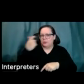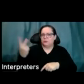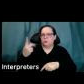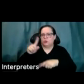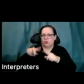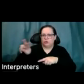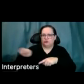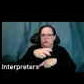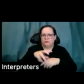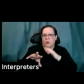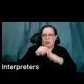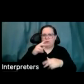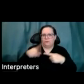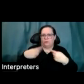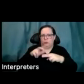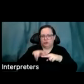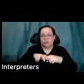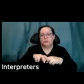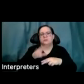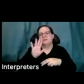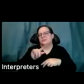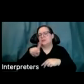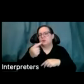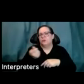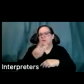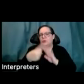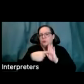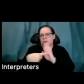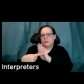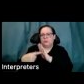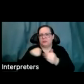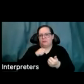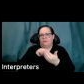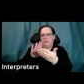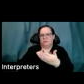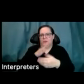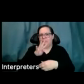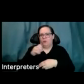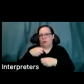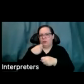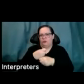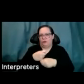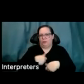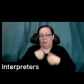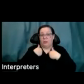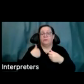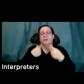These are only a few examples of discrimination I have faced in my 40 year life. I successfully fought all of these attempted